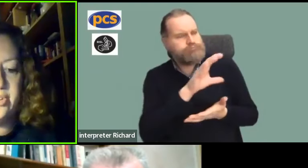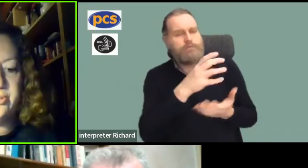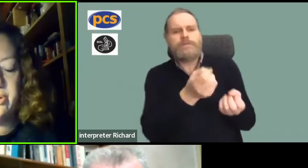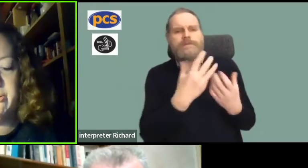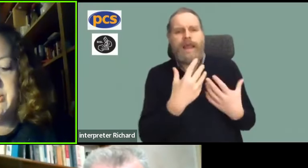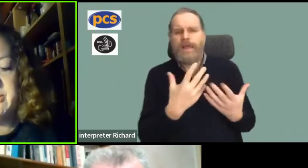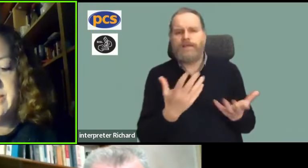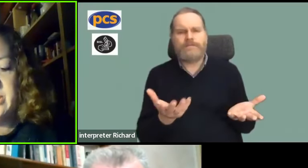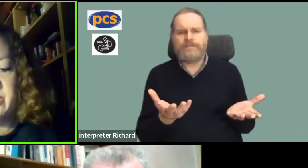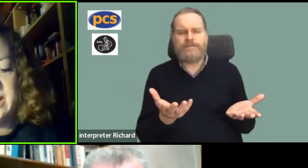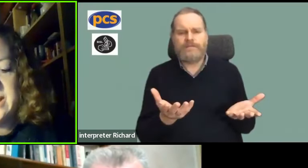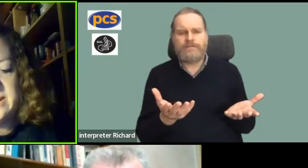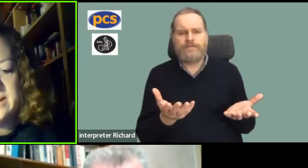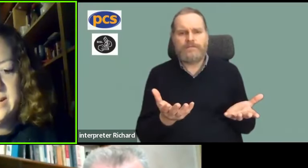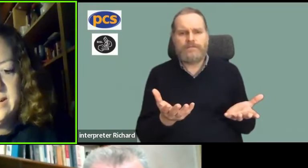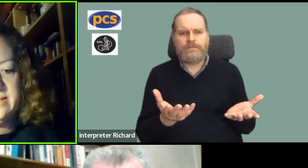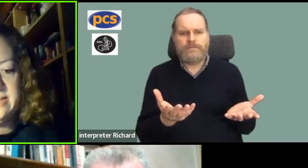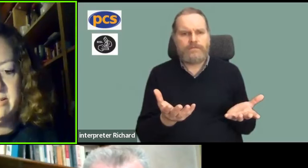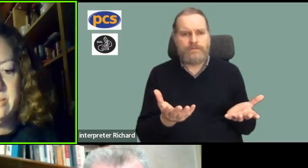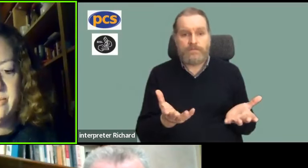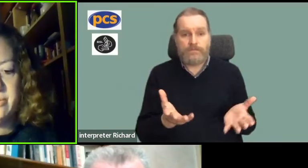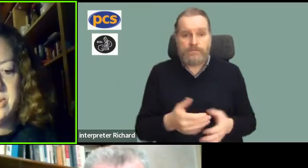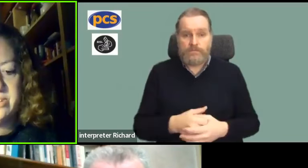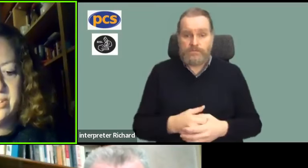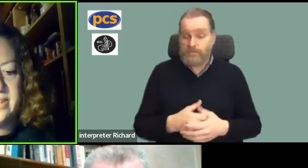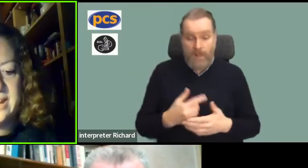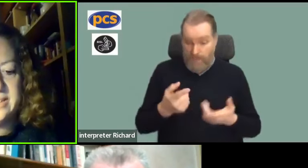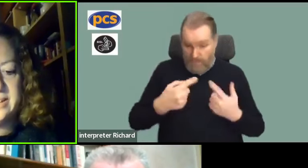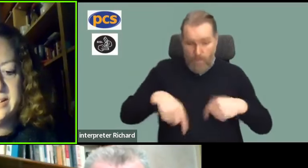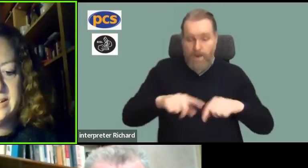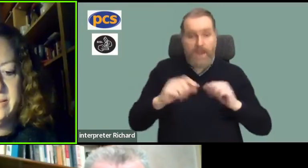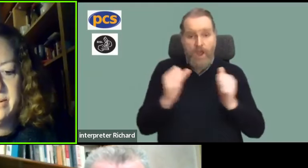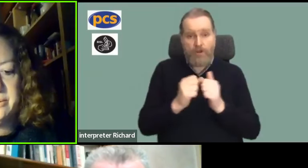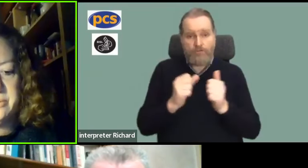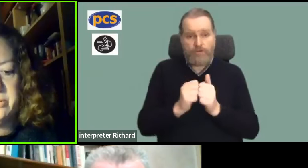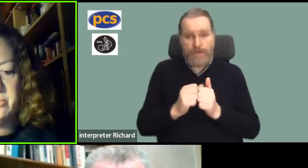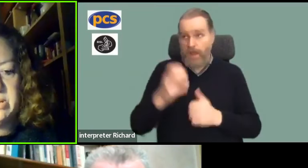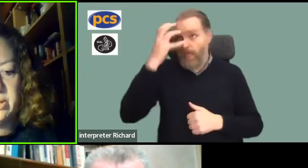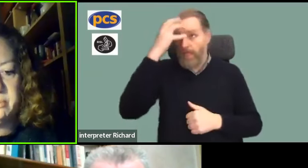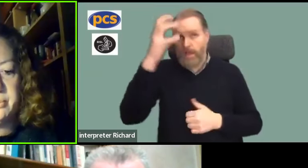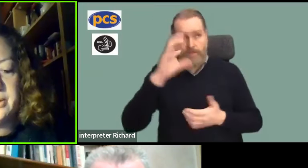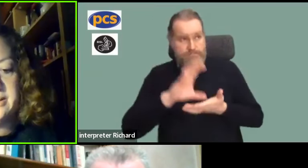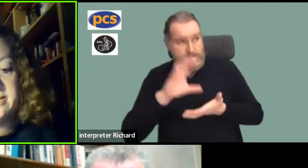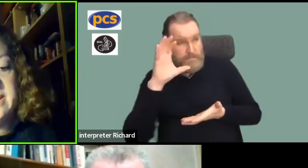than keeping than keeping workers happy than keeping workers happy, contained and productive and productive. And donna I don't think you'll get any disagreement from us on that